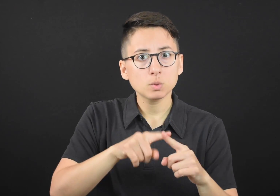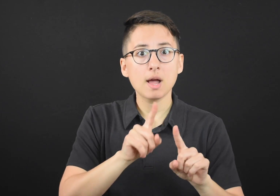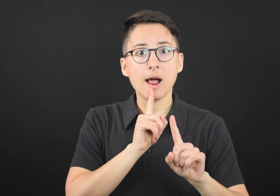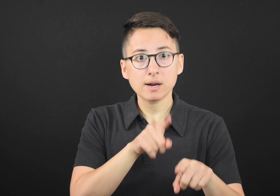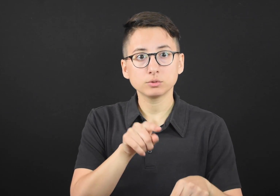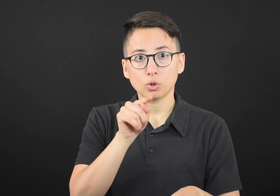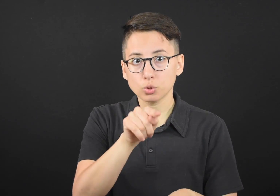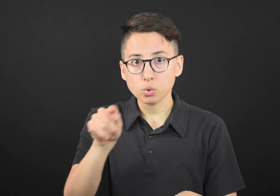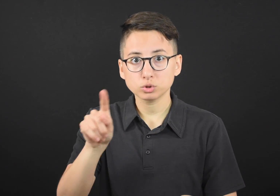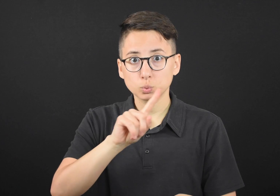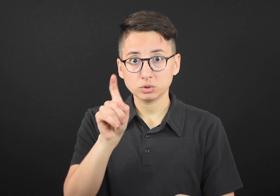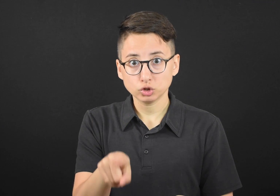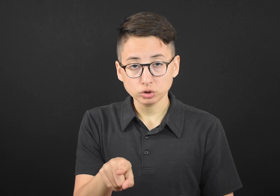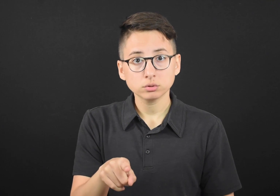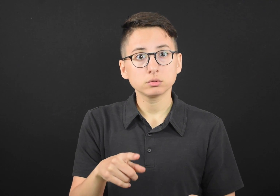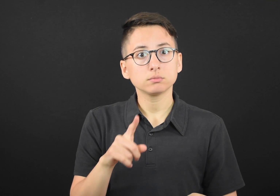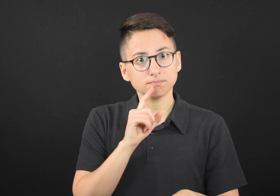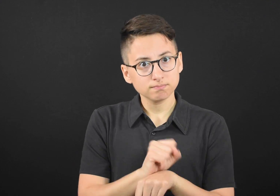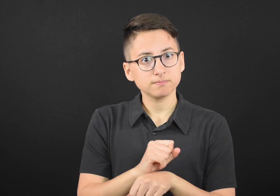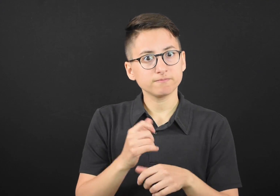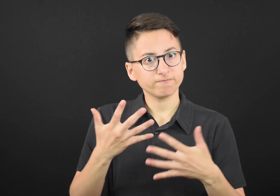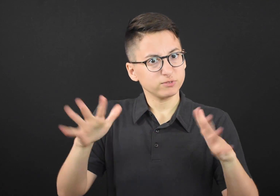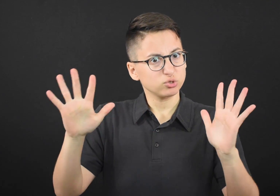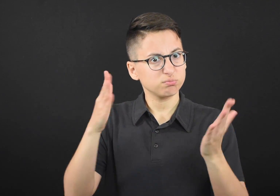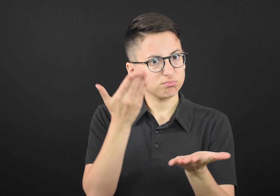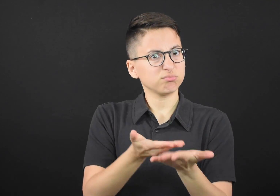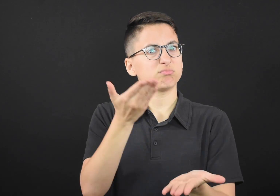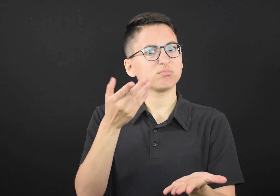to answer these questions and have been demonstrated to be very